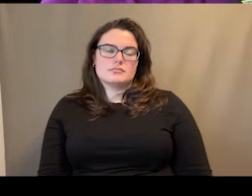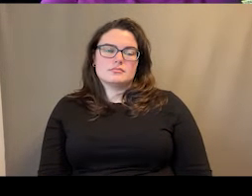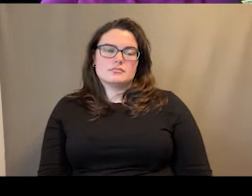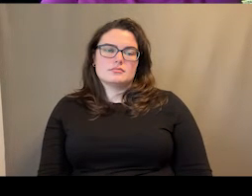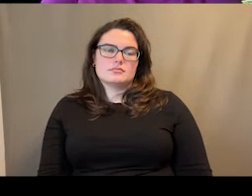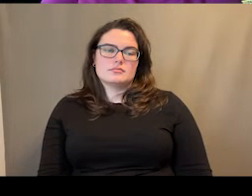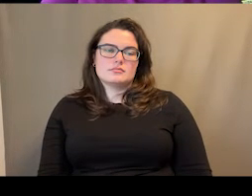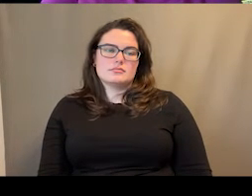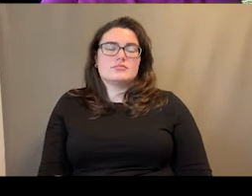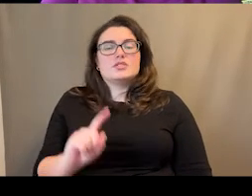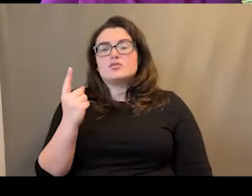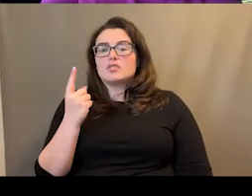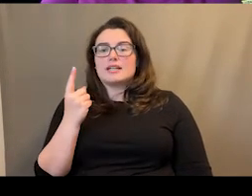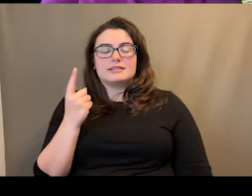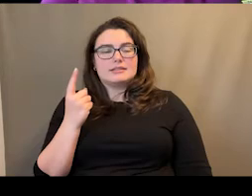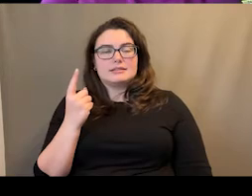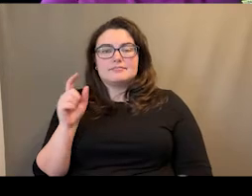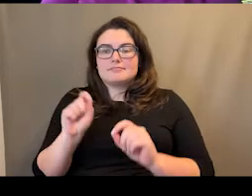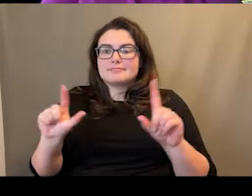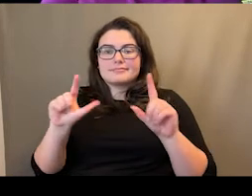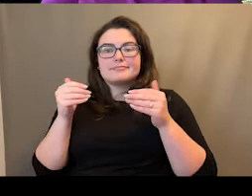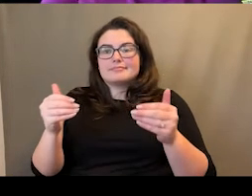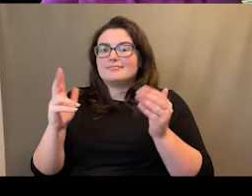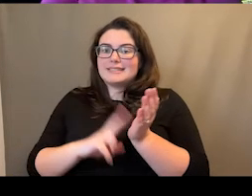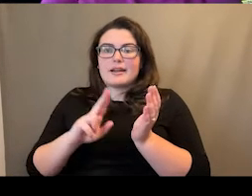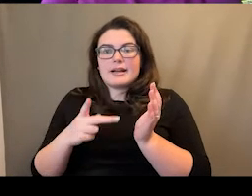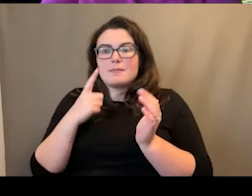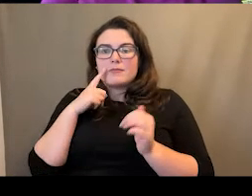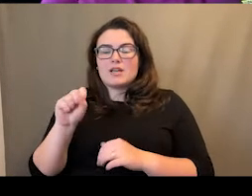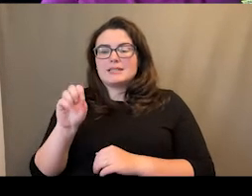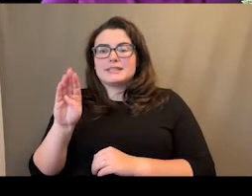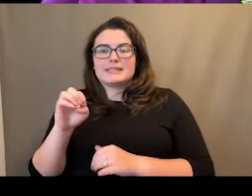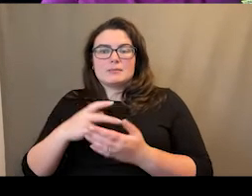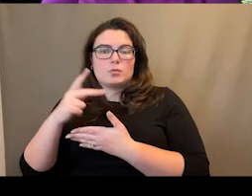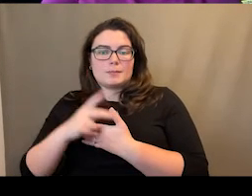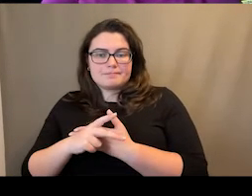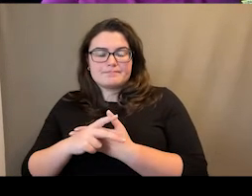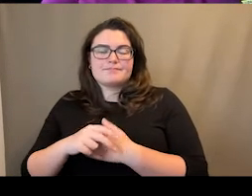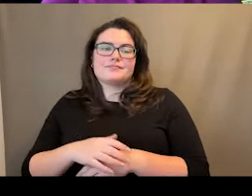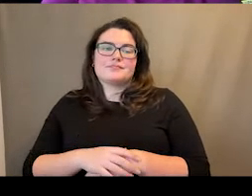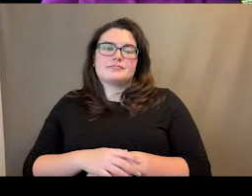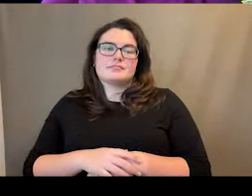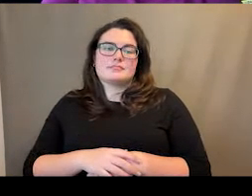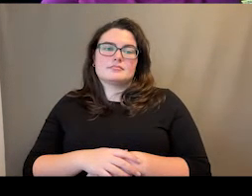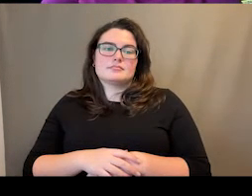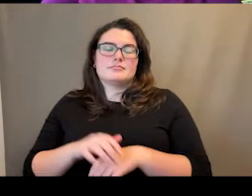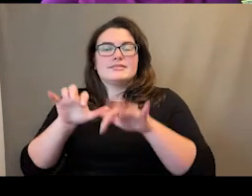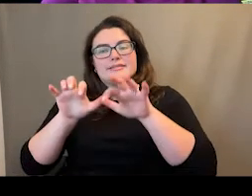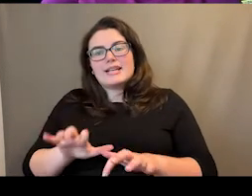You just go, and you would sign up for SBE programs into your information and then every time